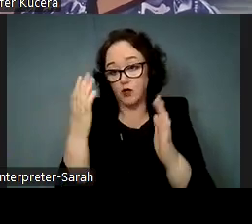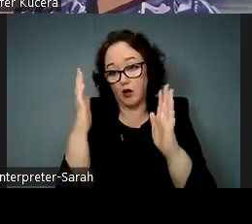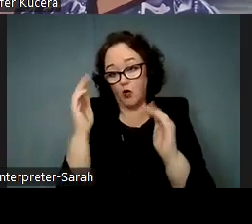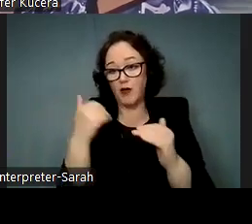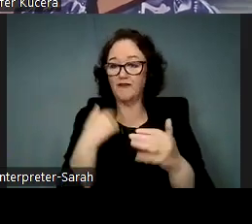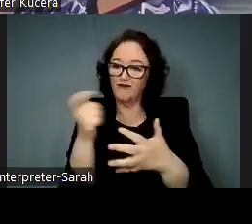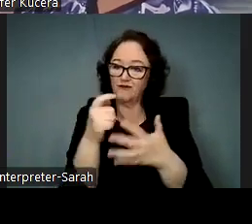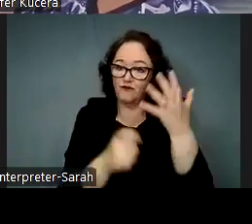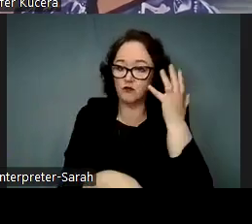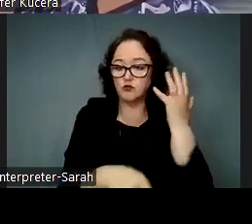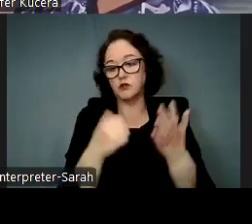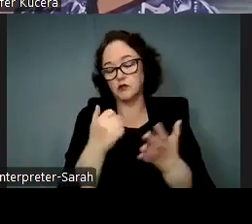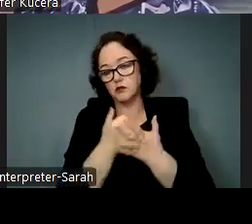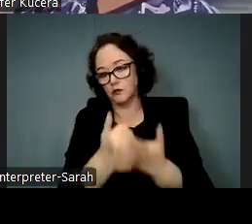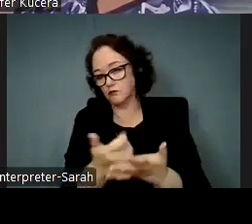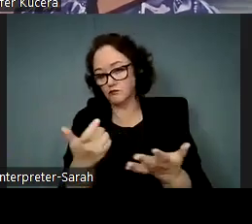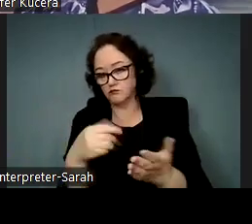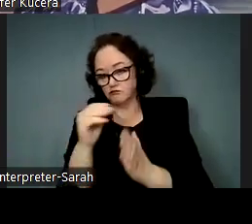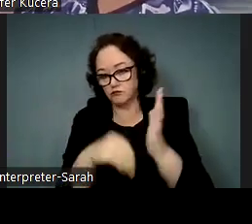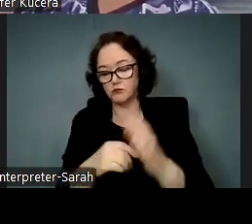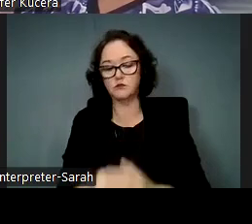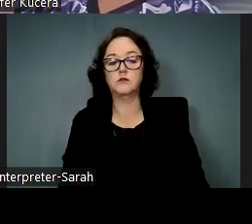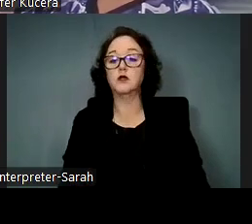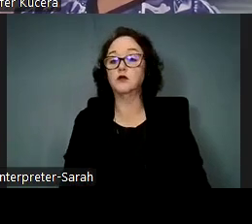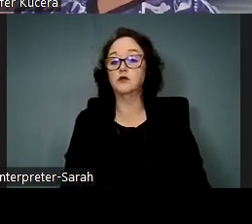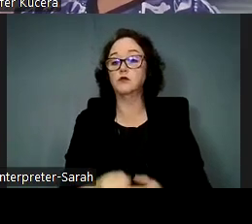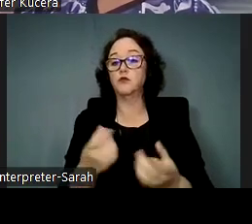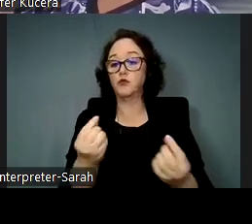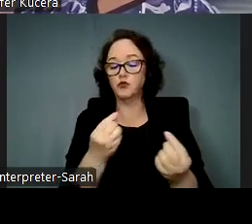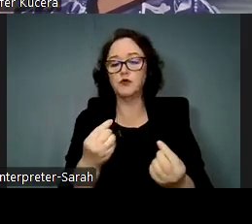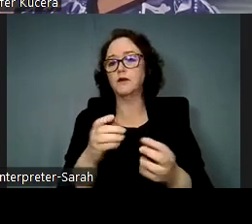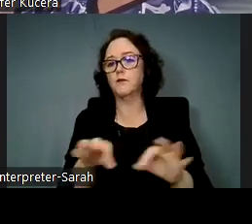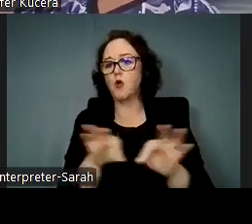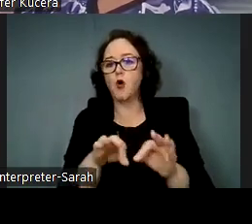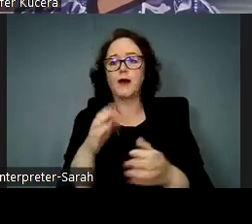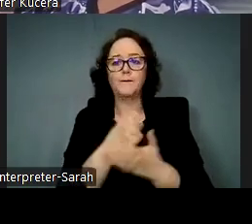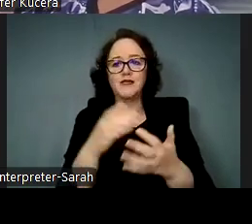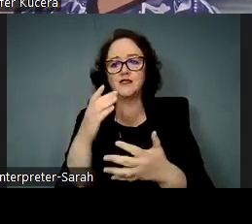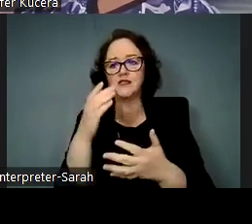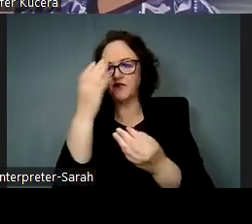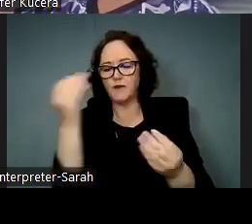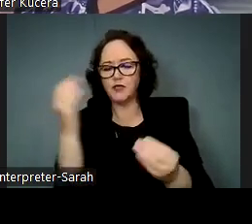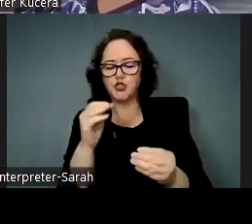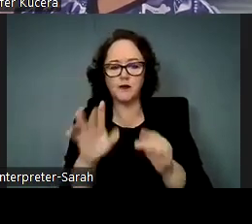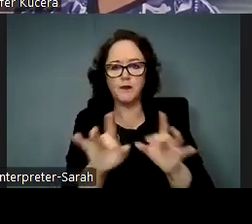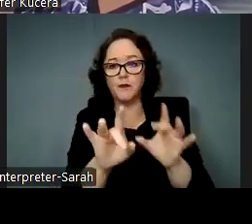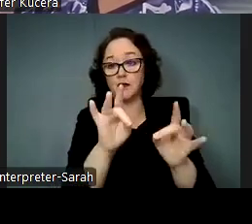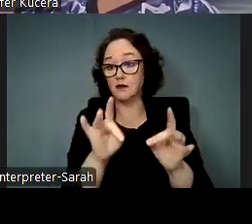started taking key pieces of information, and even questions that we had because we didn't understand everything, and we